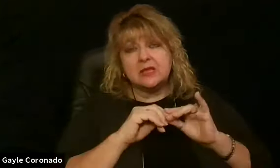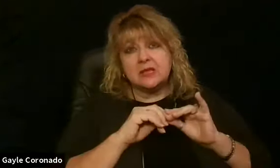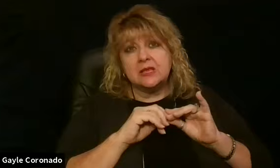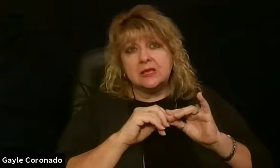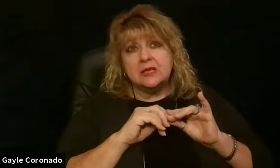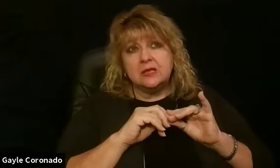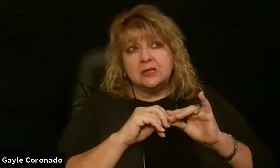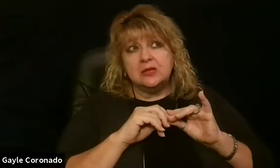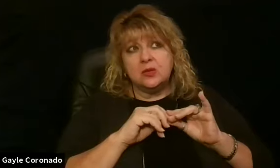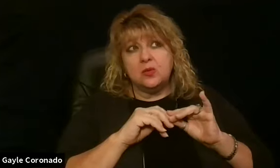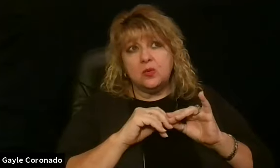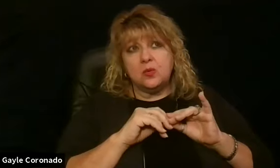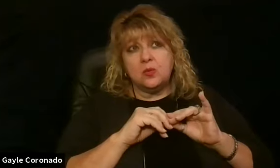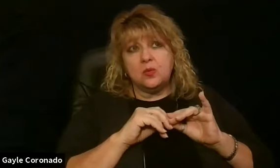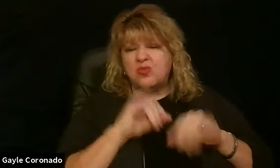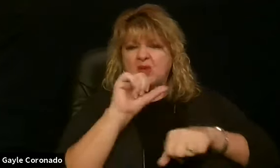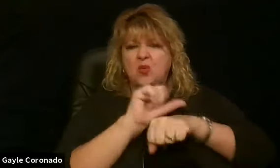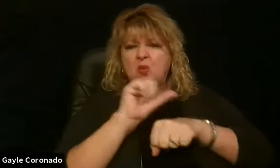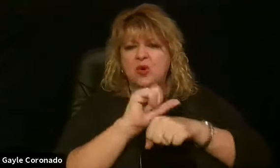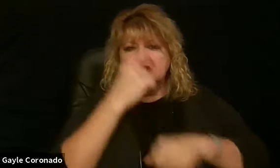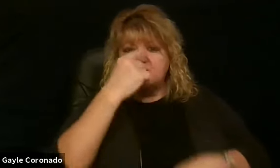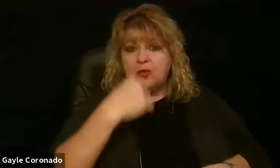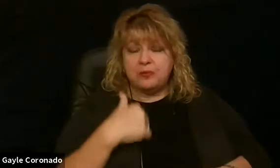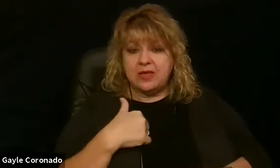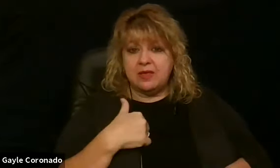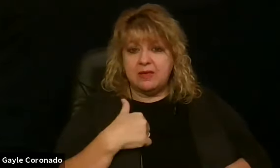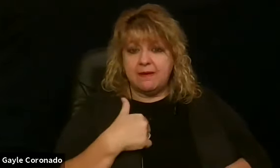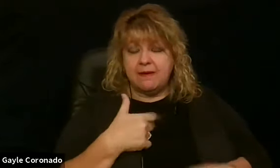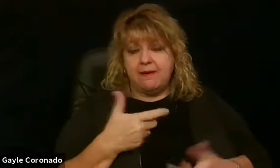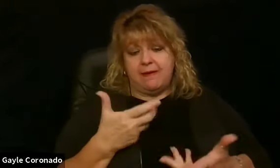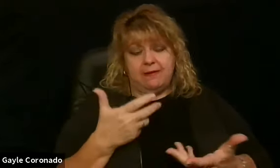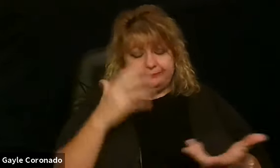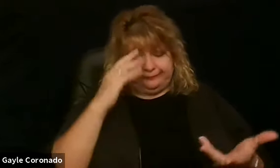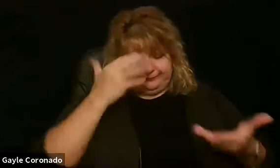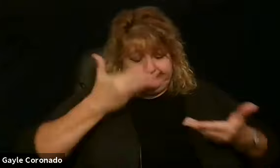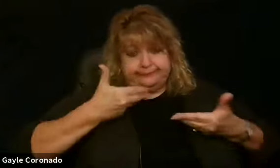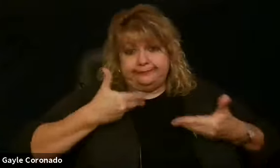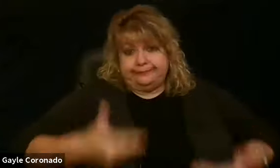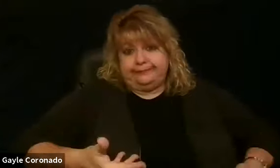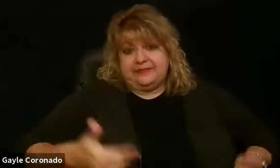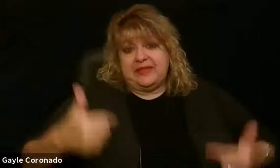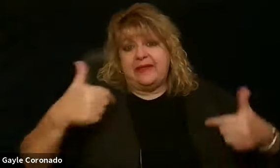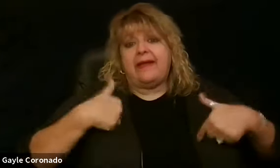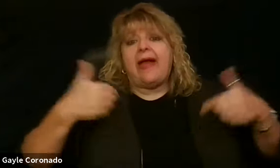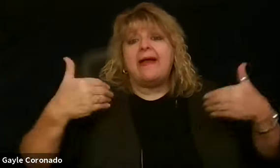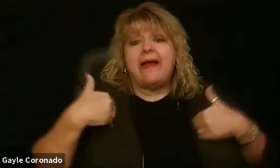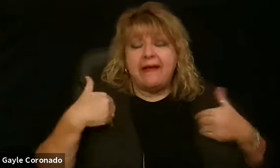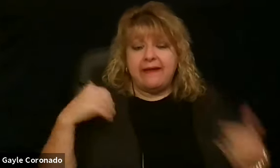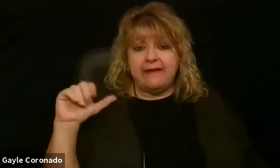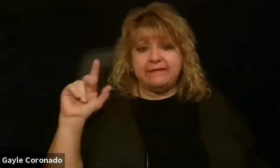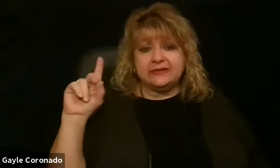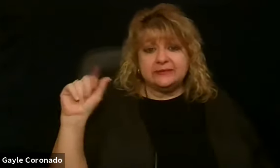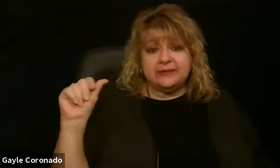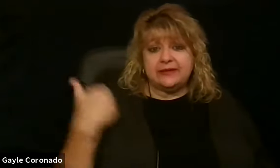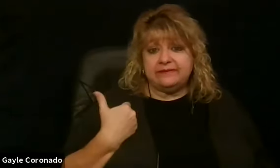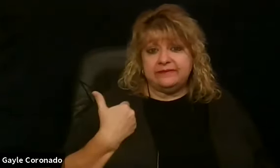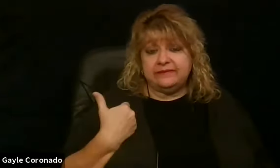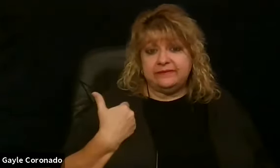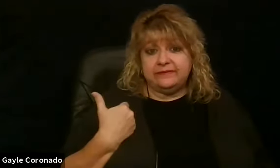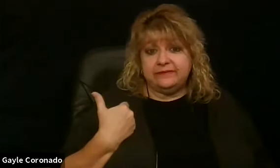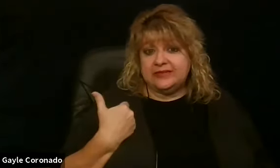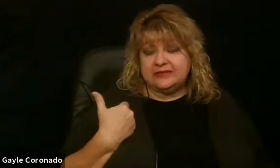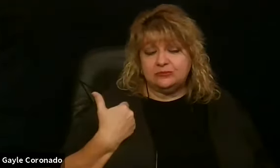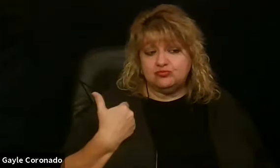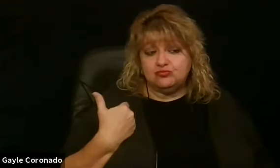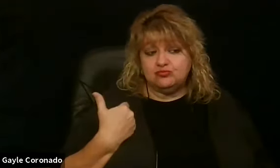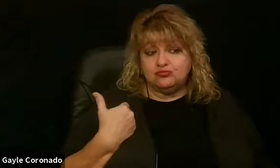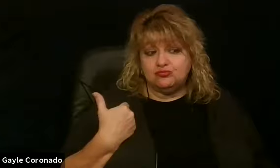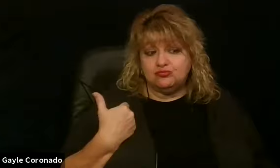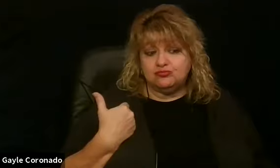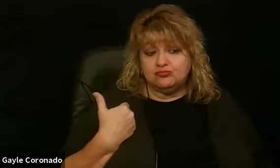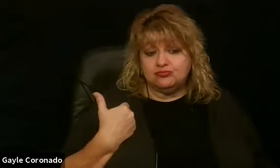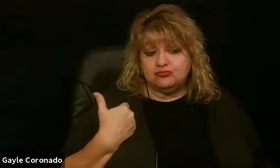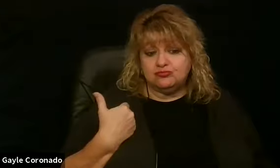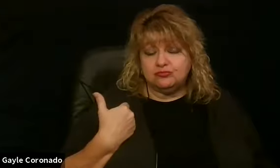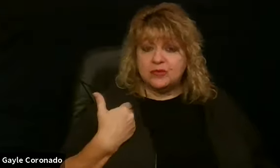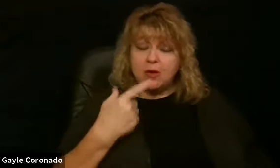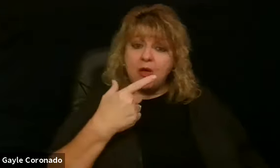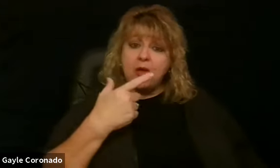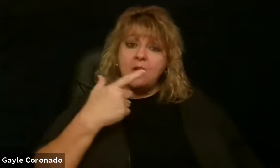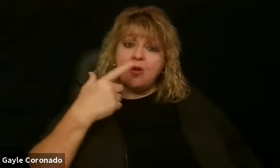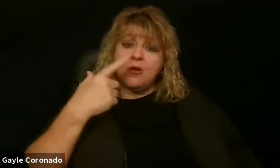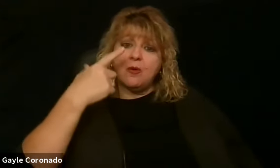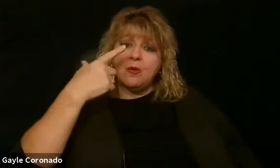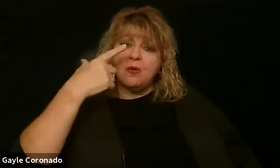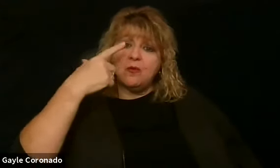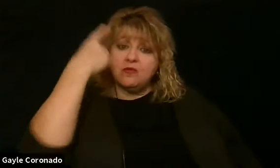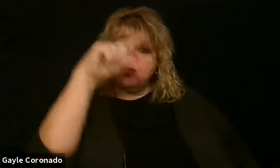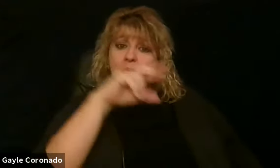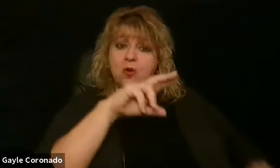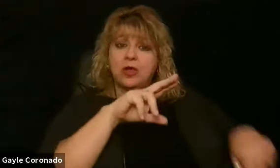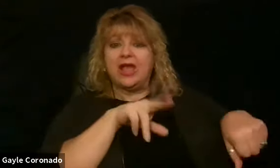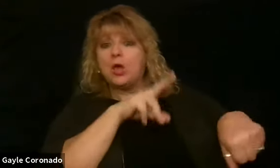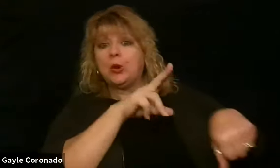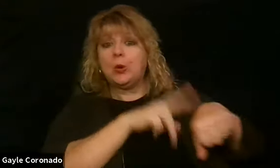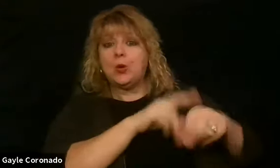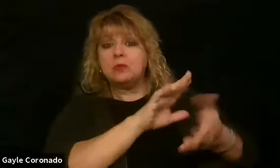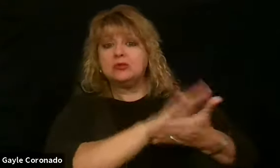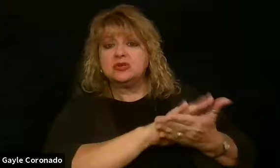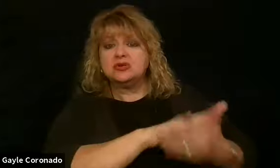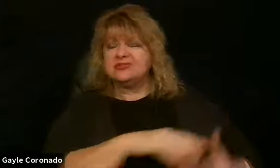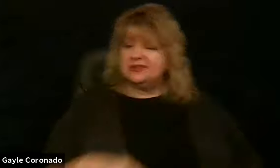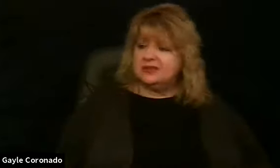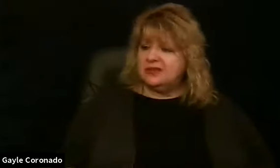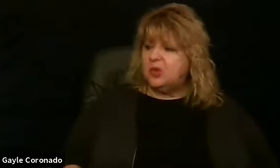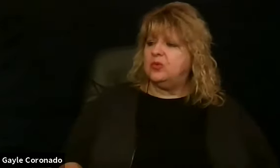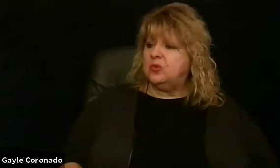that would work for me, acknowledging that I had a disability, because for normal schools, it was like, Oh, sure.